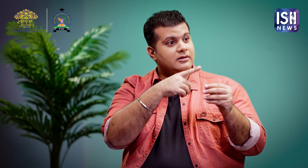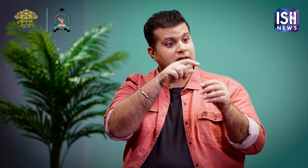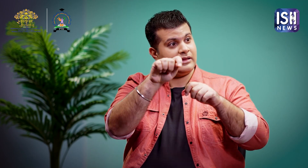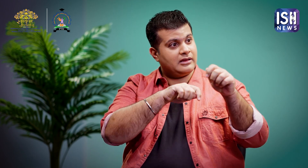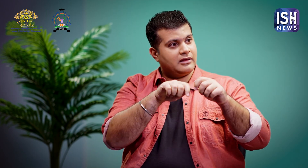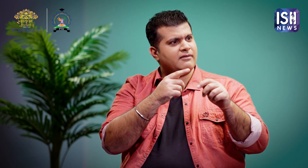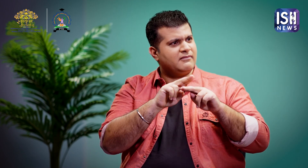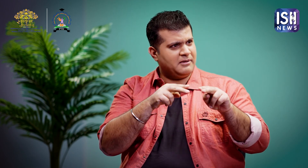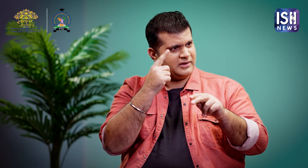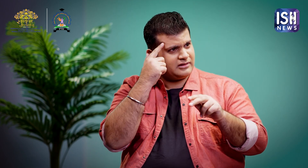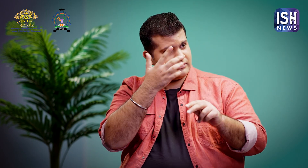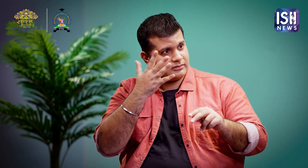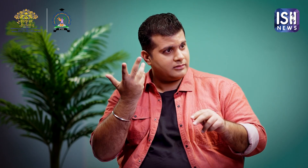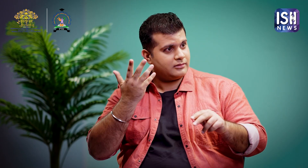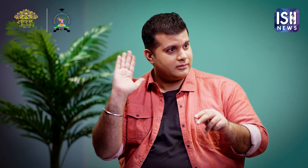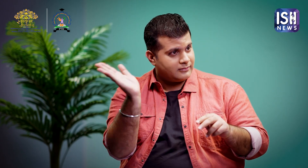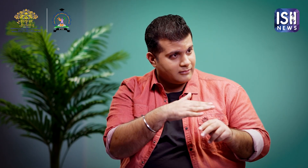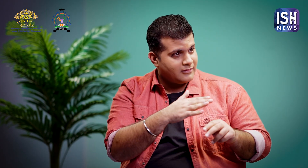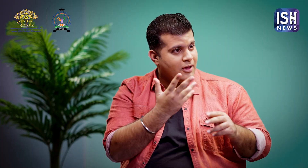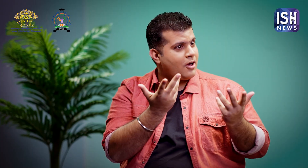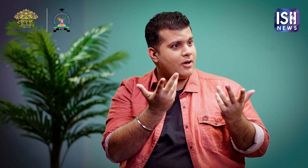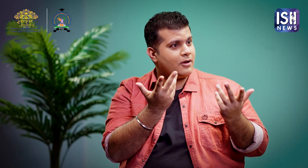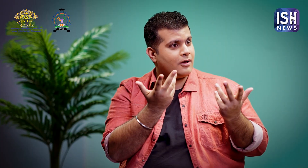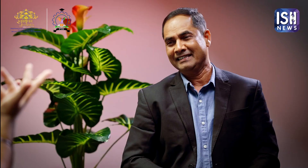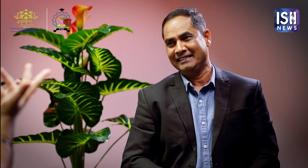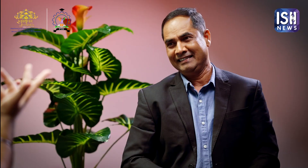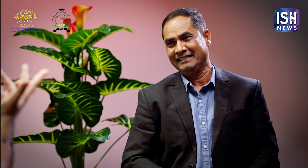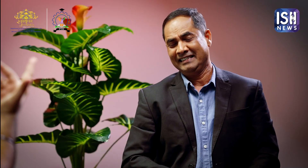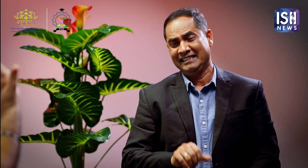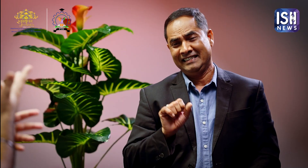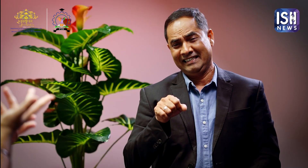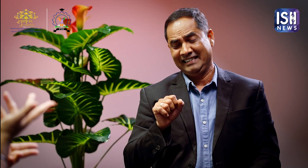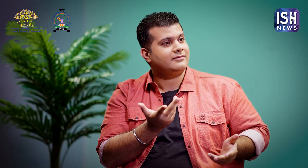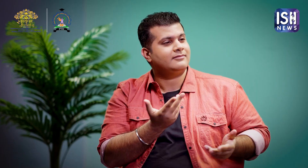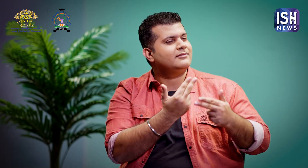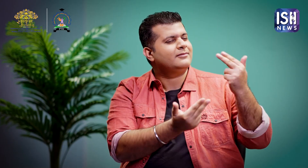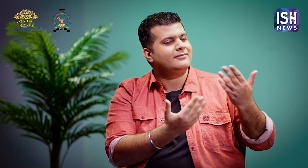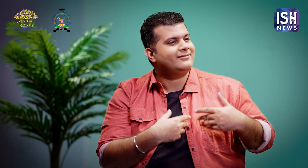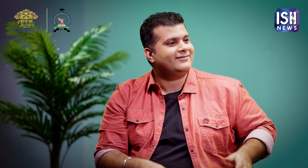However, they must be very upset when you decided to turn it down? Yes! Tell me more.